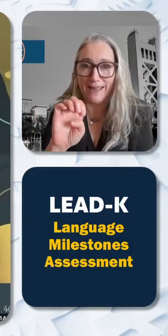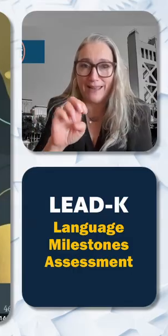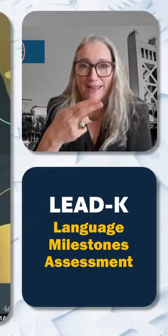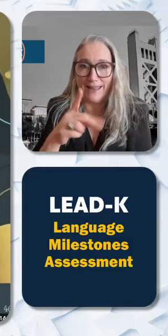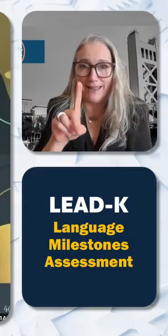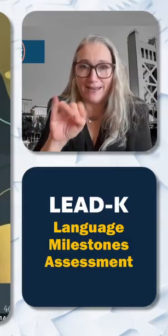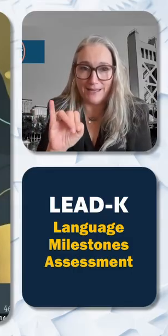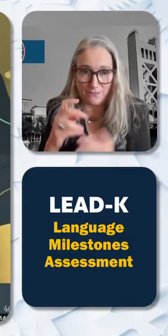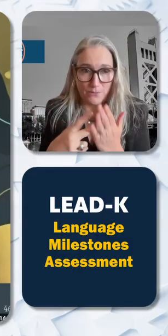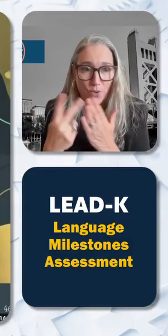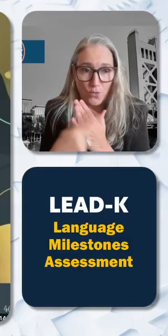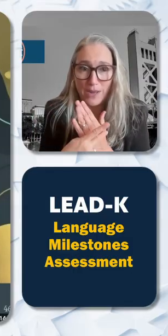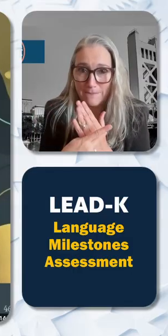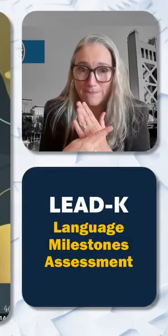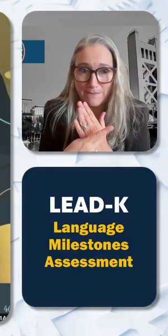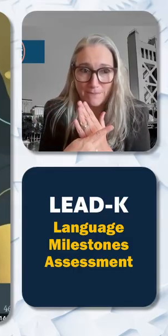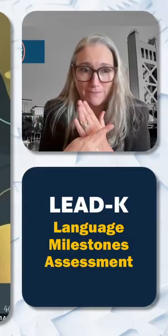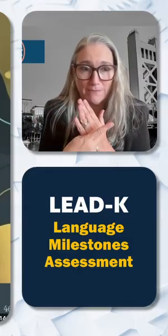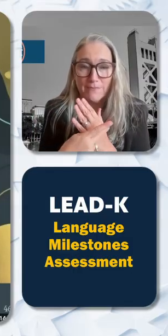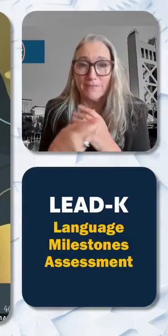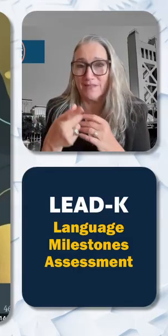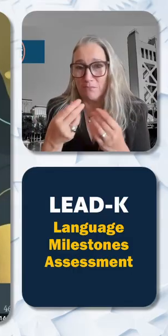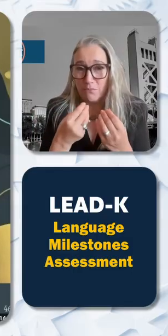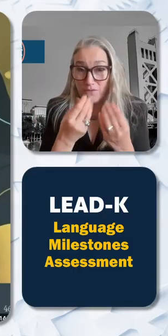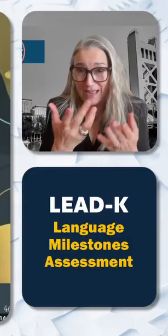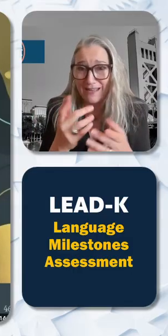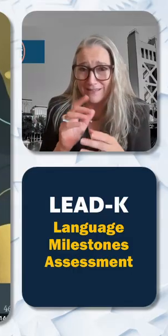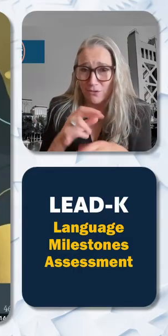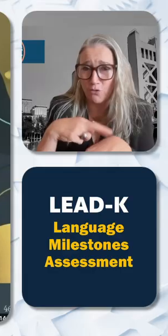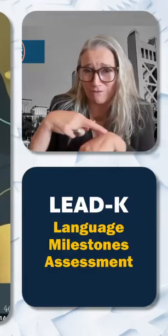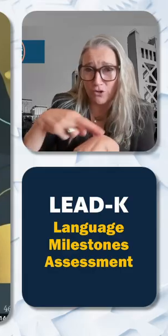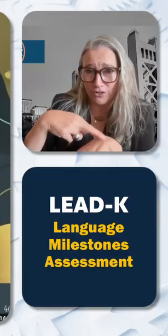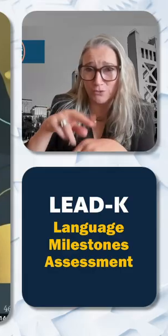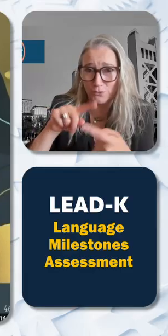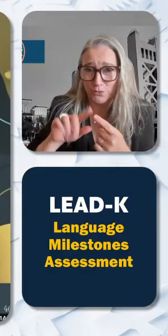LEAD-K Family Services is your EHDI program.